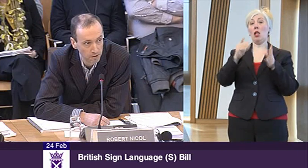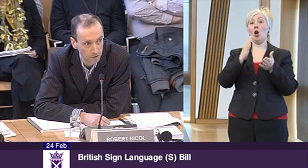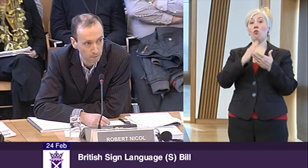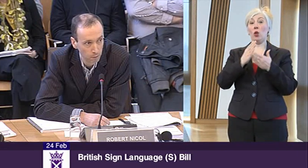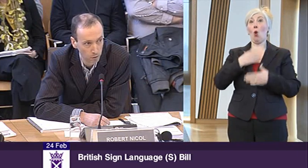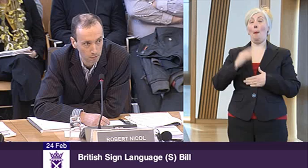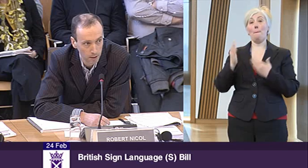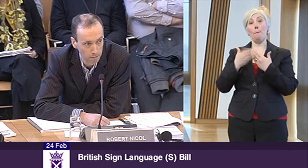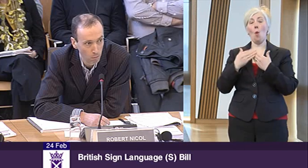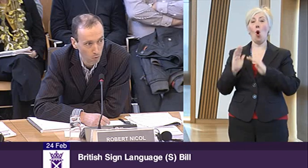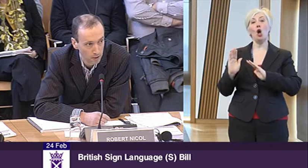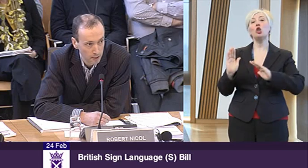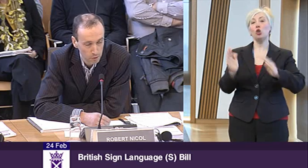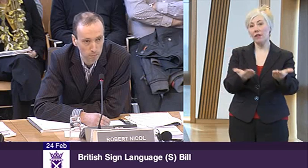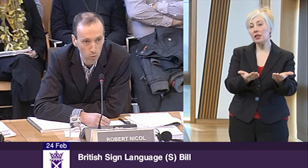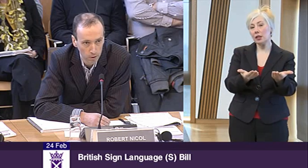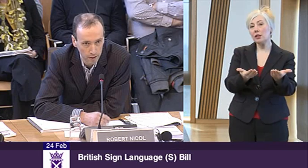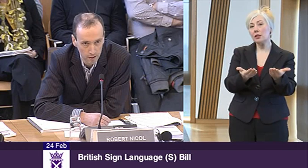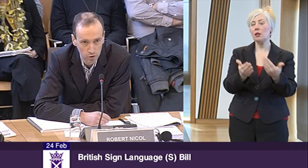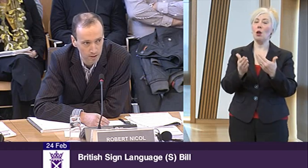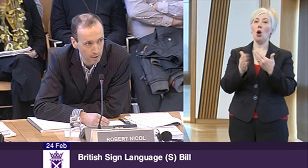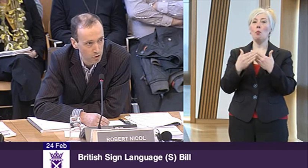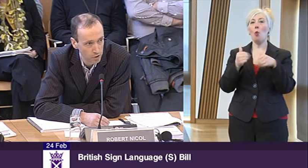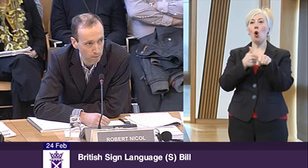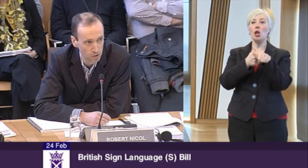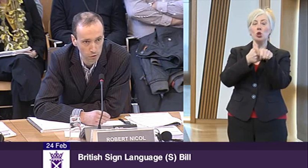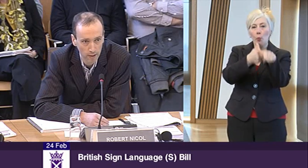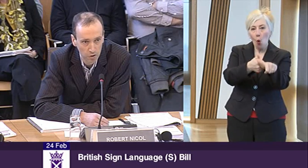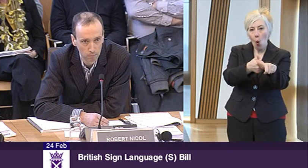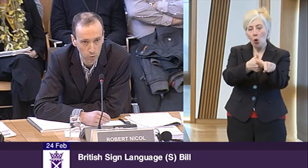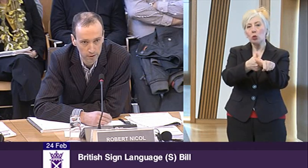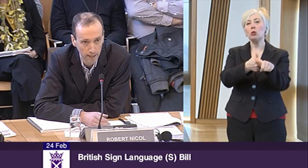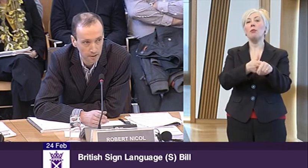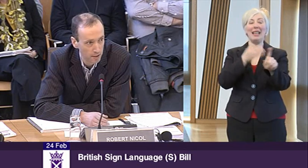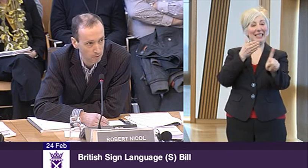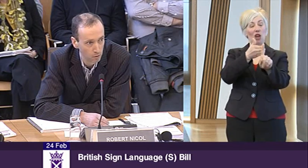clearly desires more services and more support. They want more translation services and more